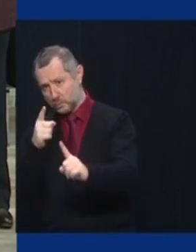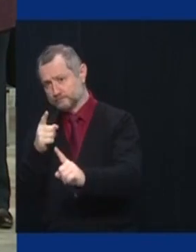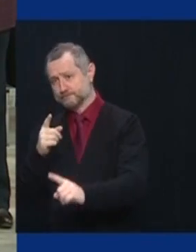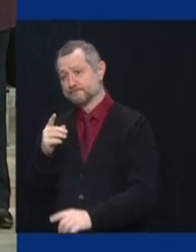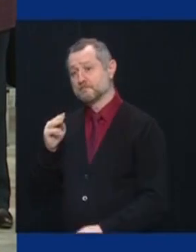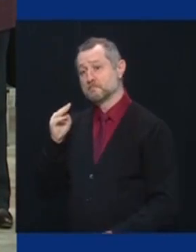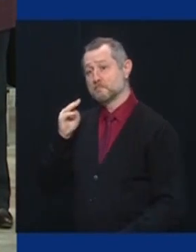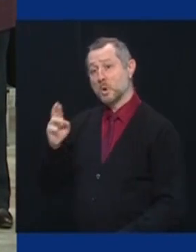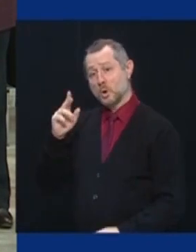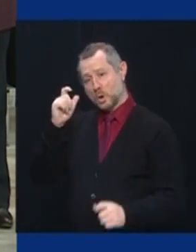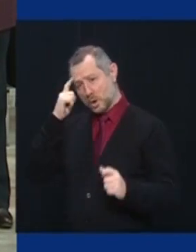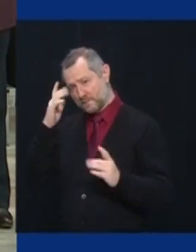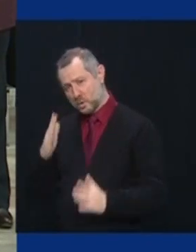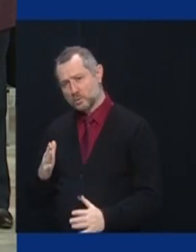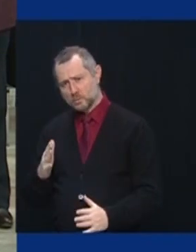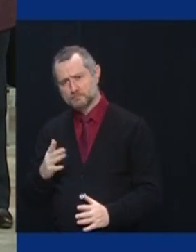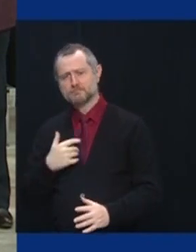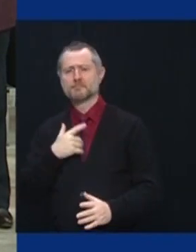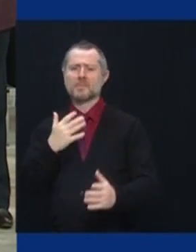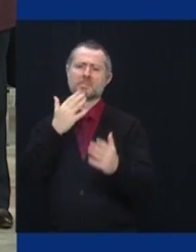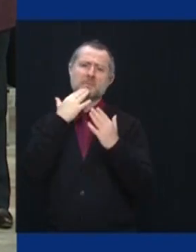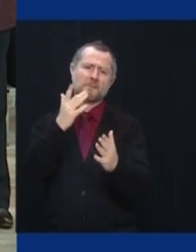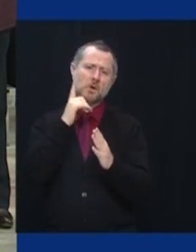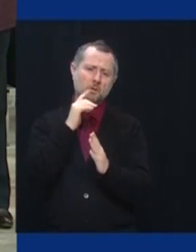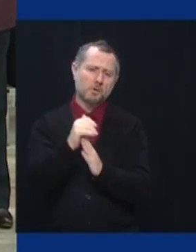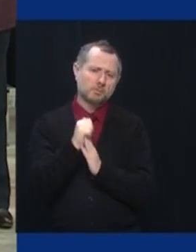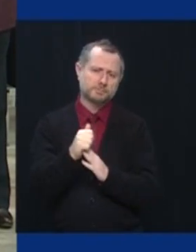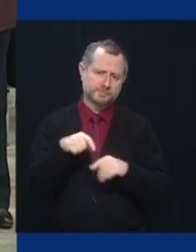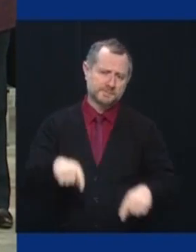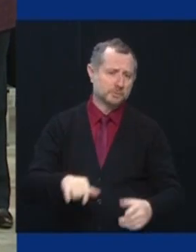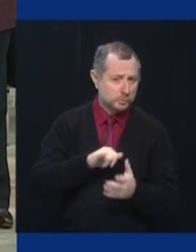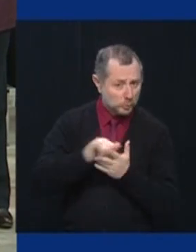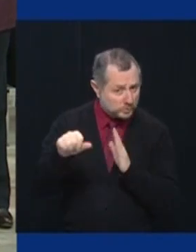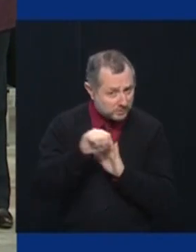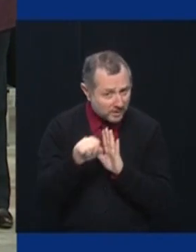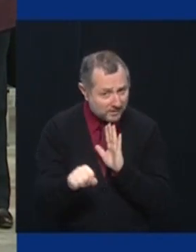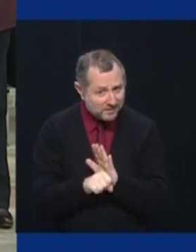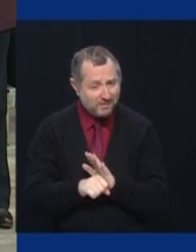CURTAIL AND CURB COVID-19. WE WANT TO SAY TO YOU TODAY,